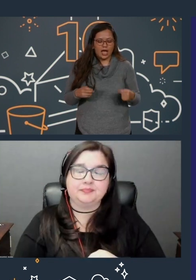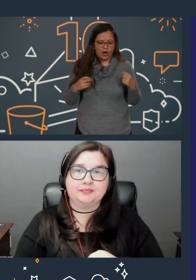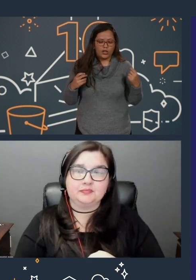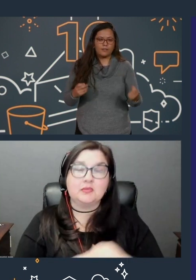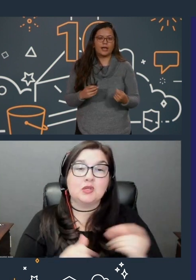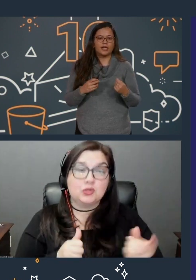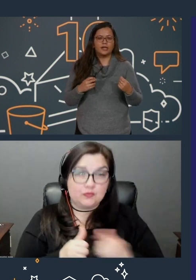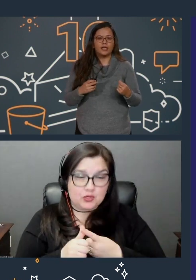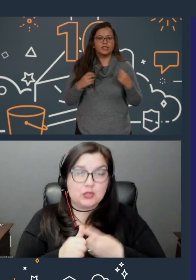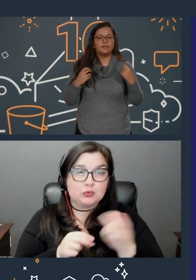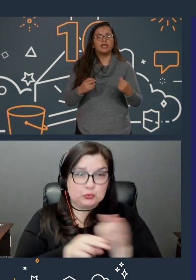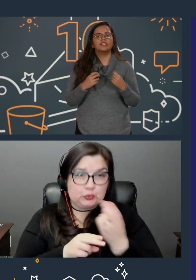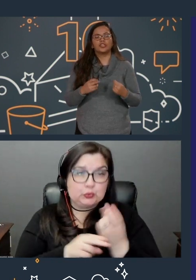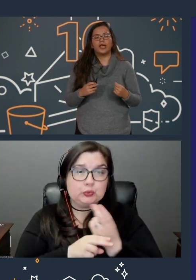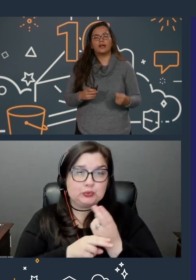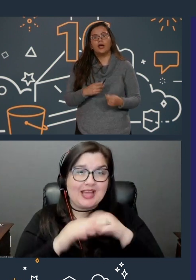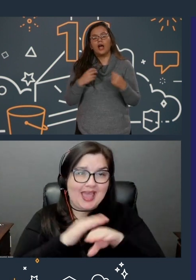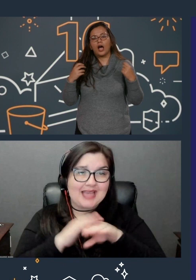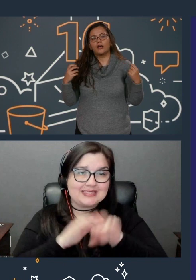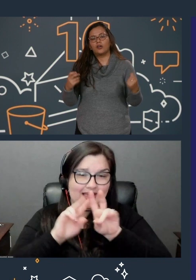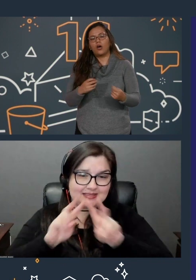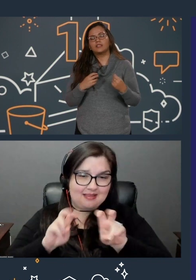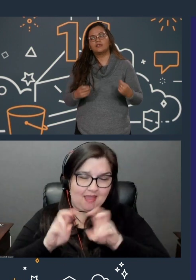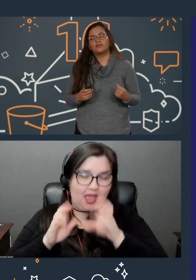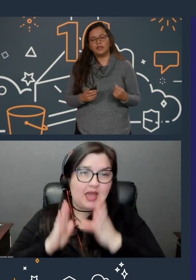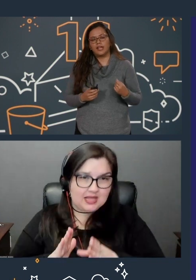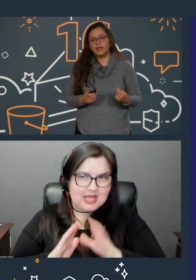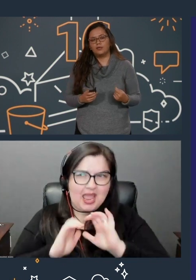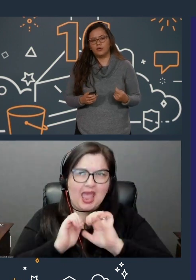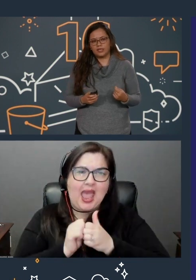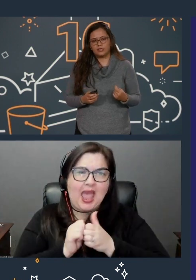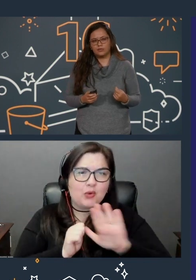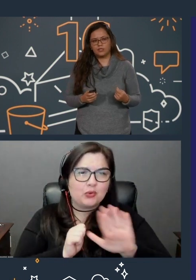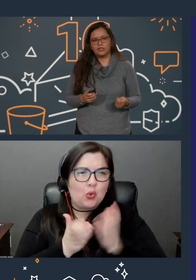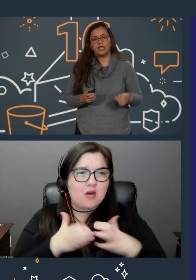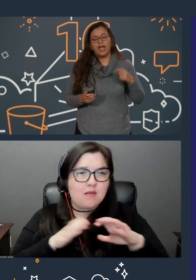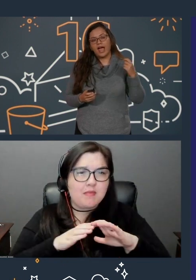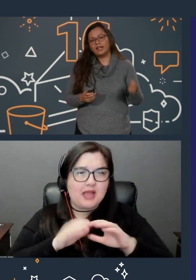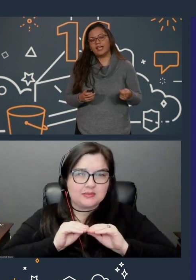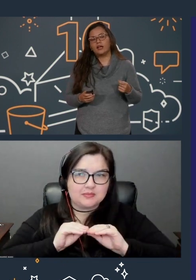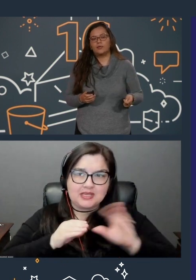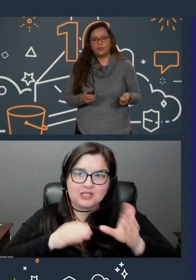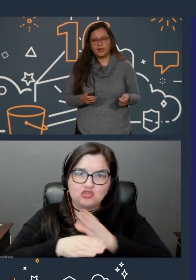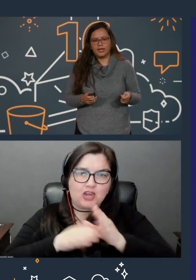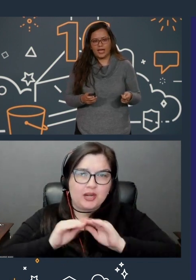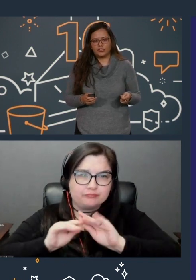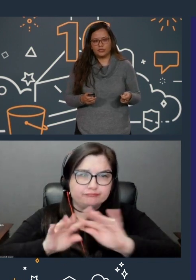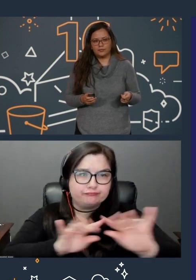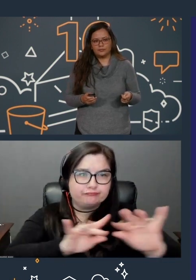how your bucket is being shared across different AWS users and take appropriate action.